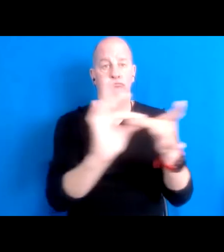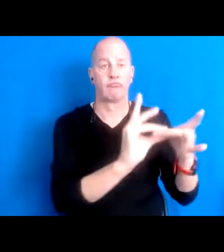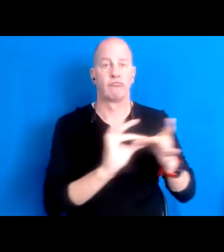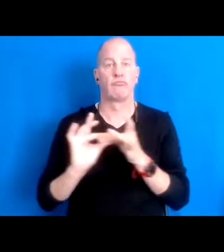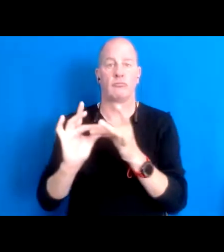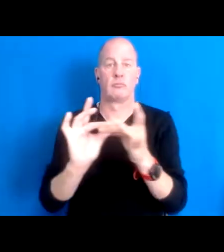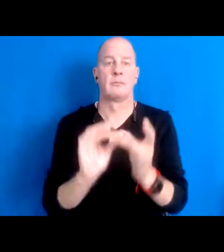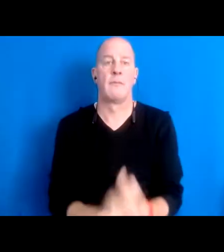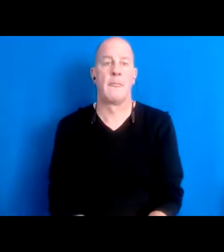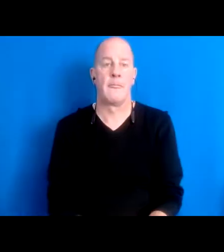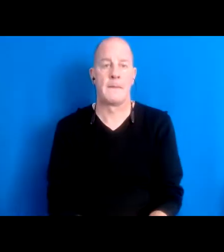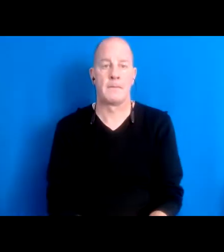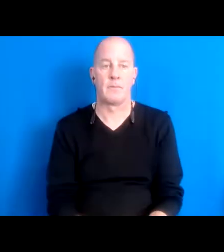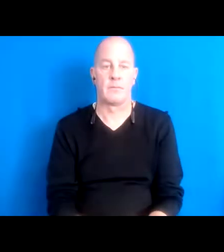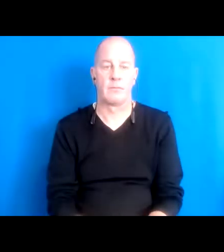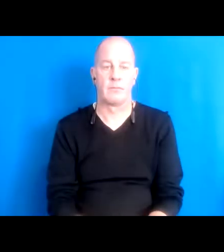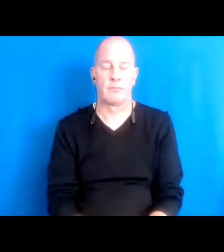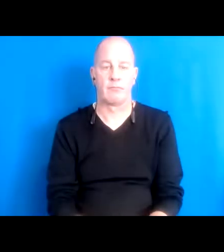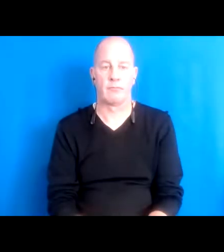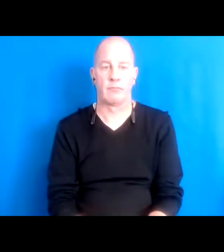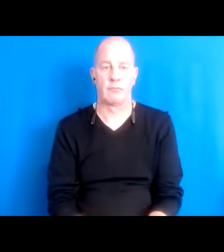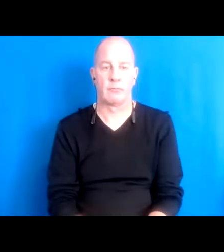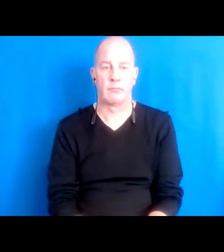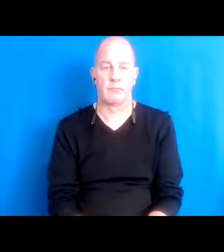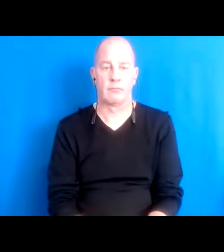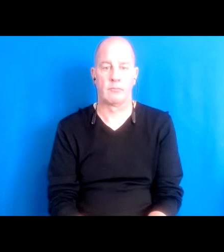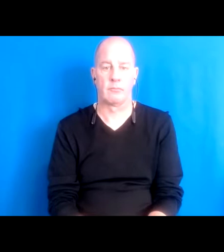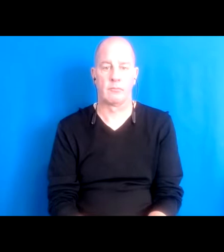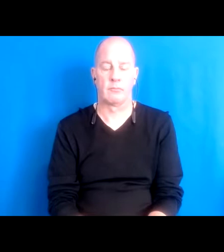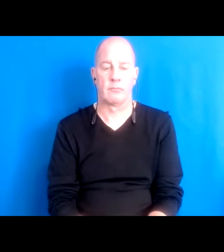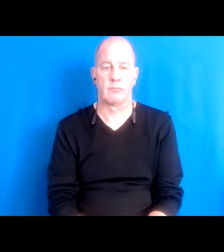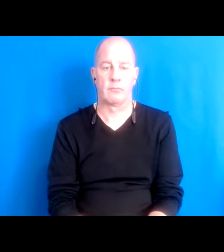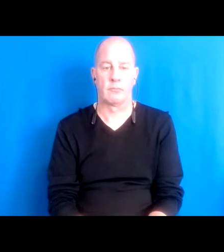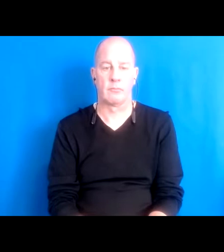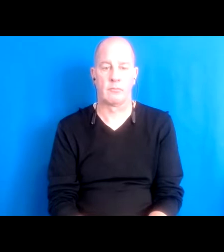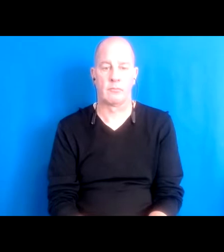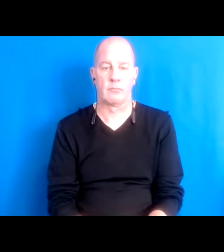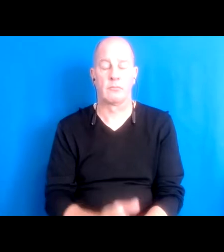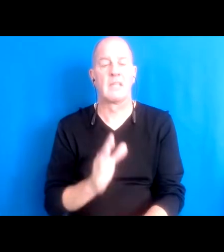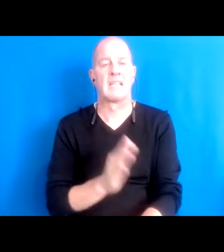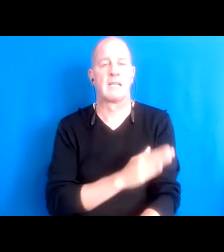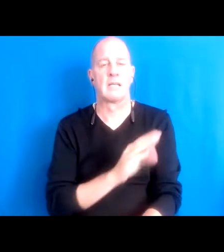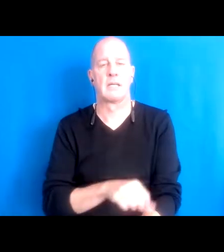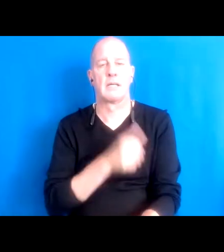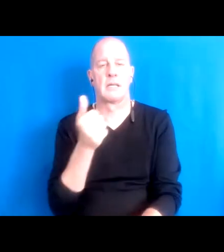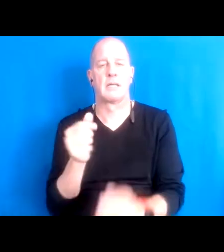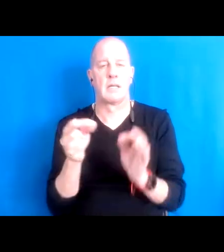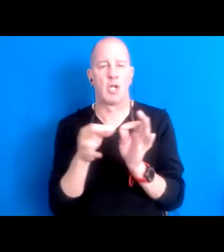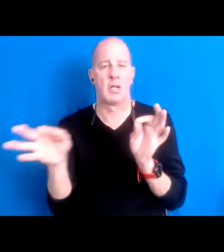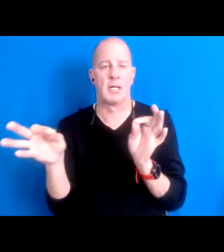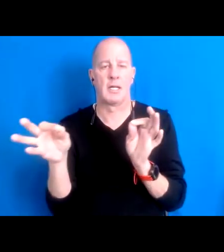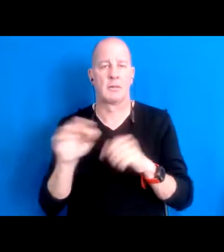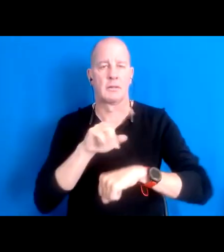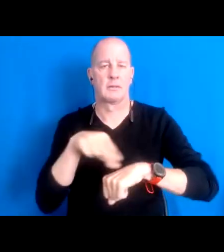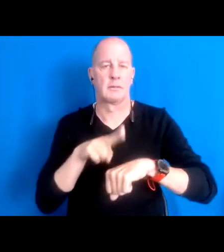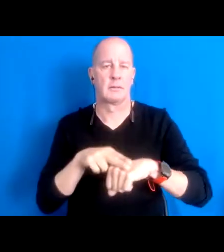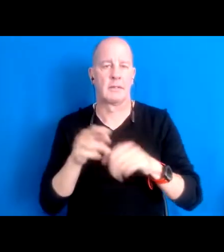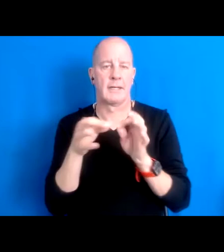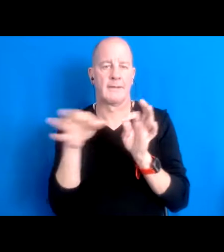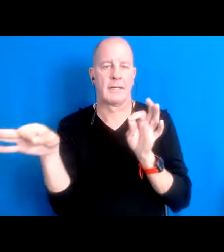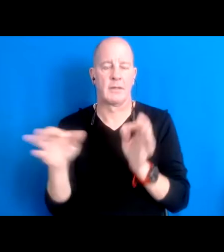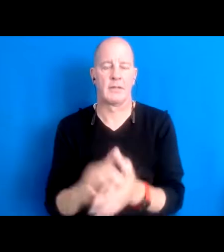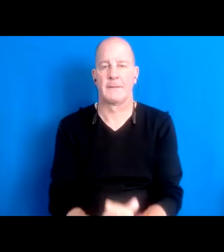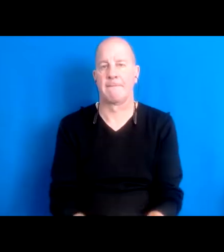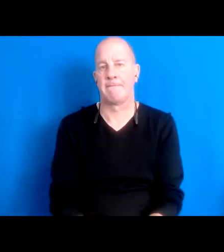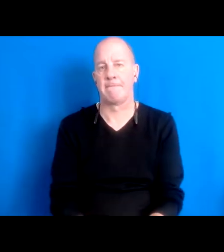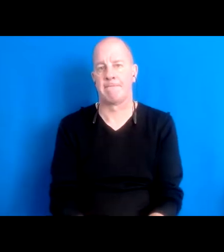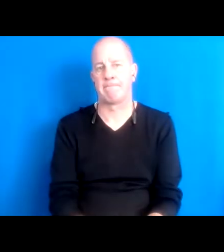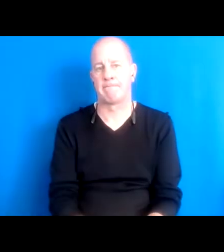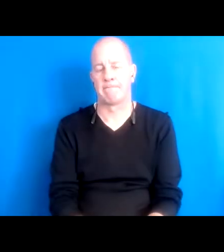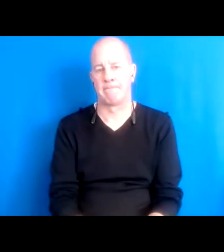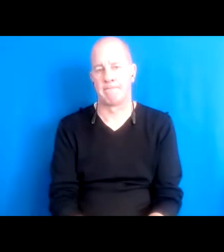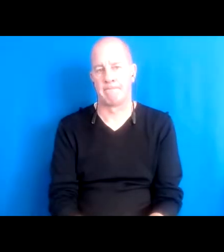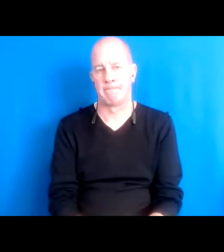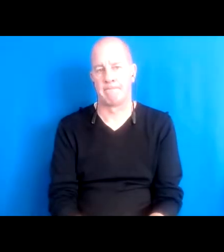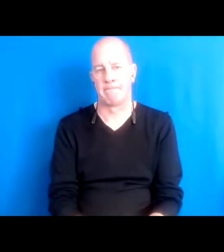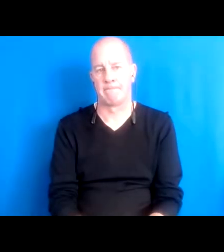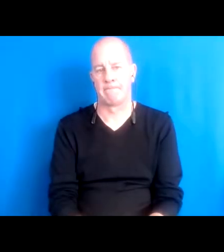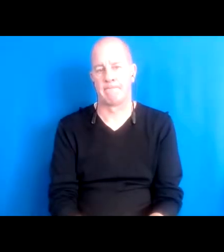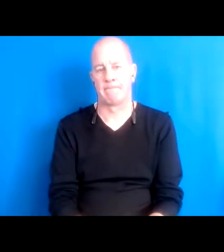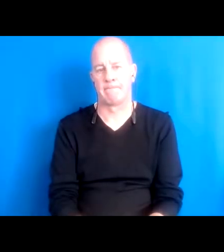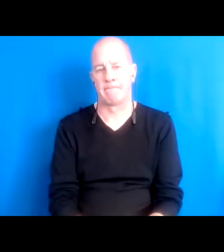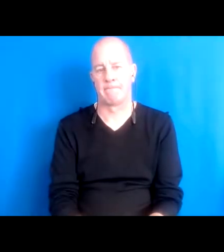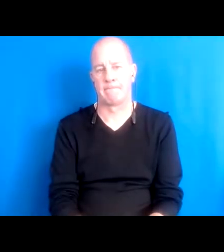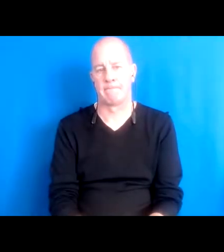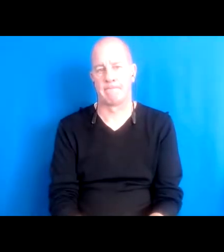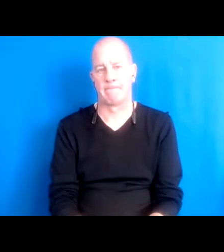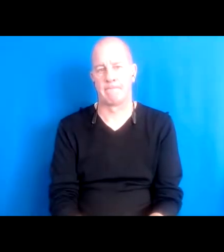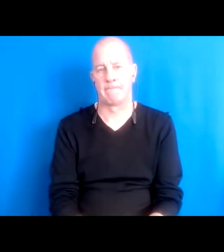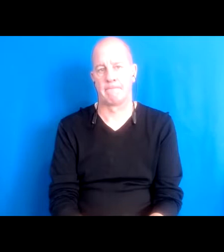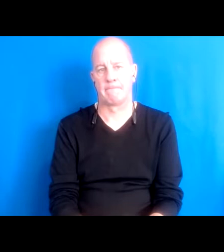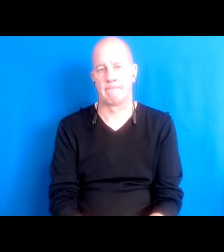15:45:53 So, 15:45:58 so my arm is Bayless ey again we'll